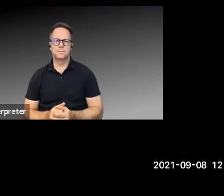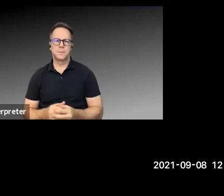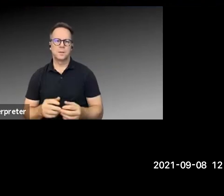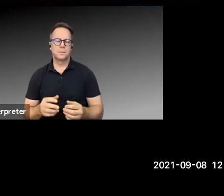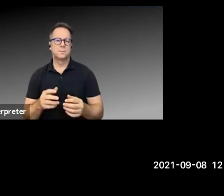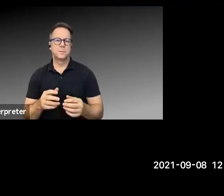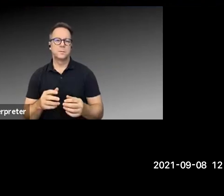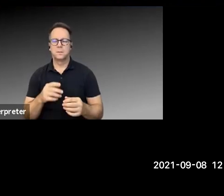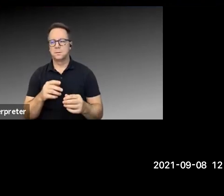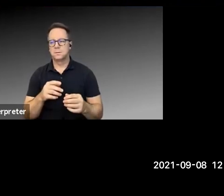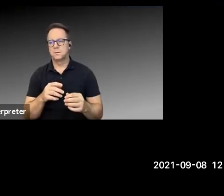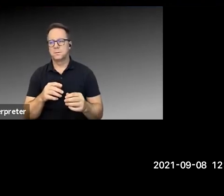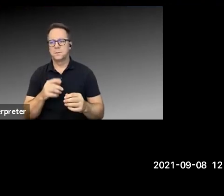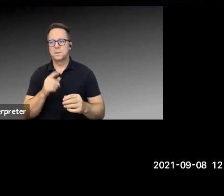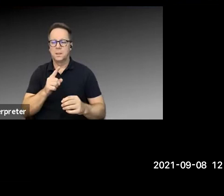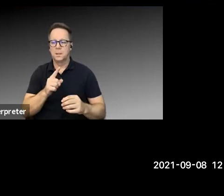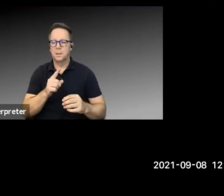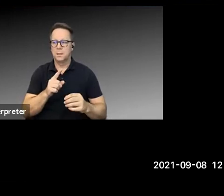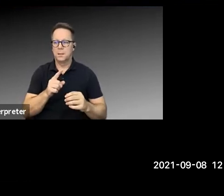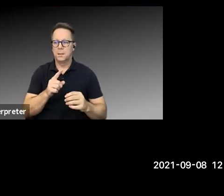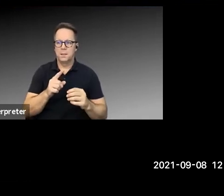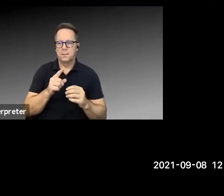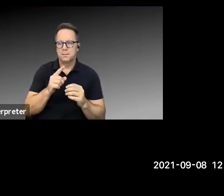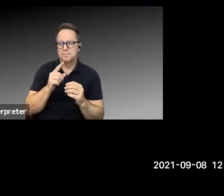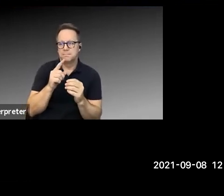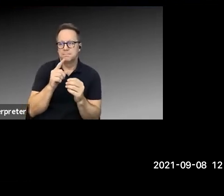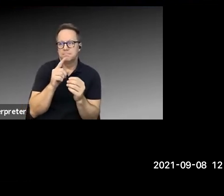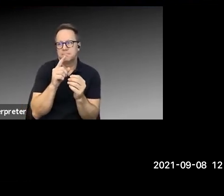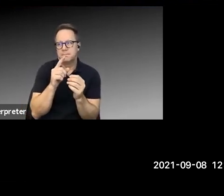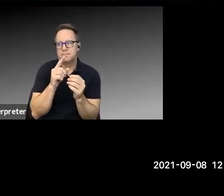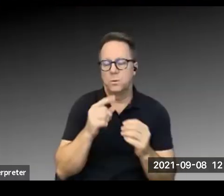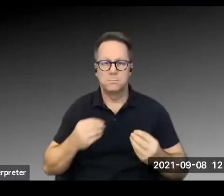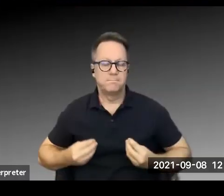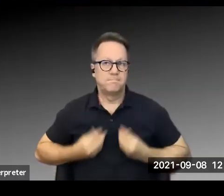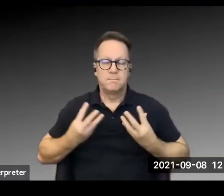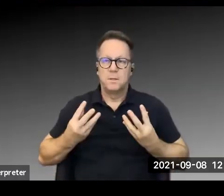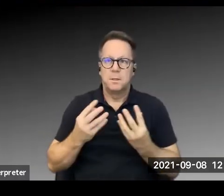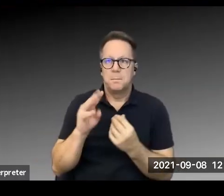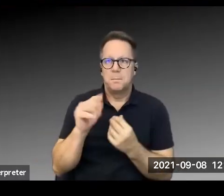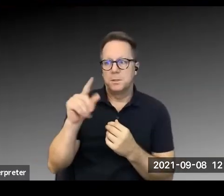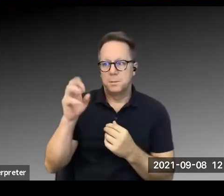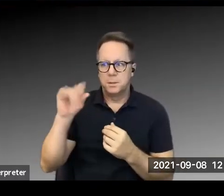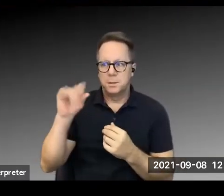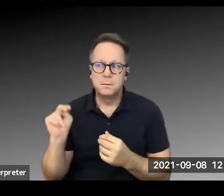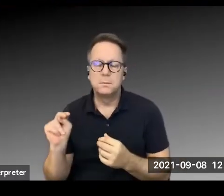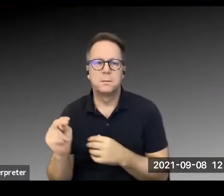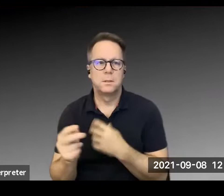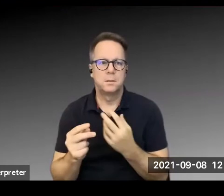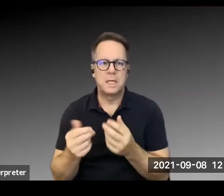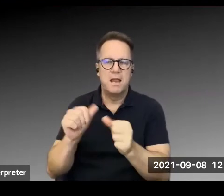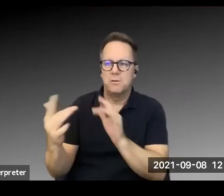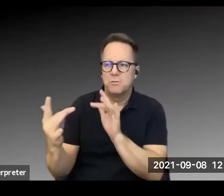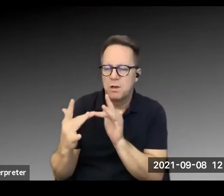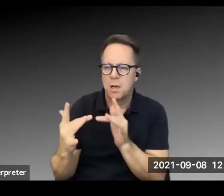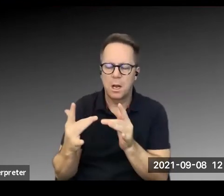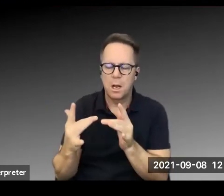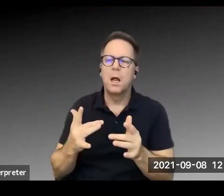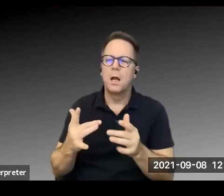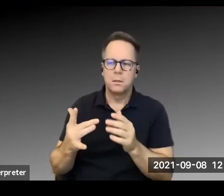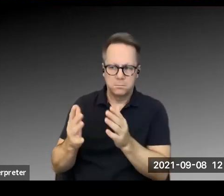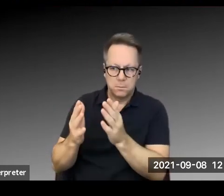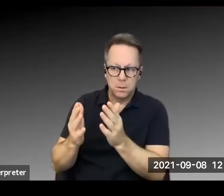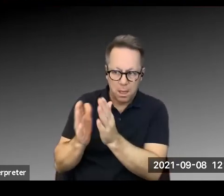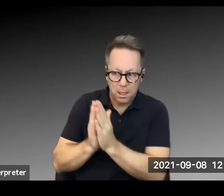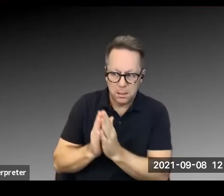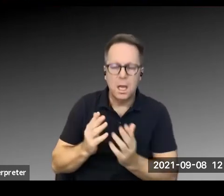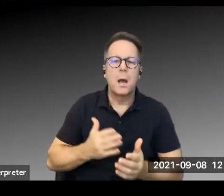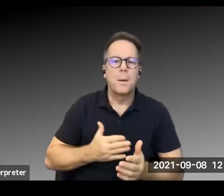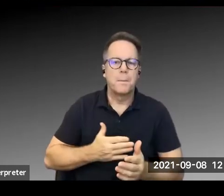Certainly Sasha stones, chop, anybody who reaches out to me I'll say at the end, I'm happy to give you the citations that are on my mind.